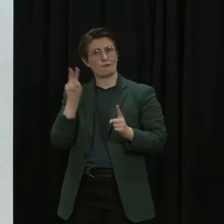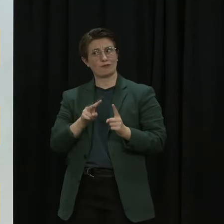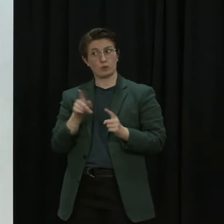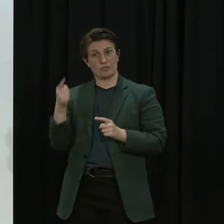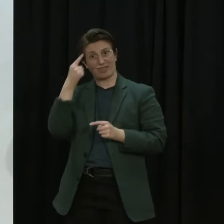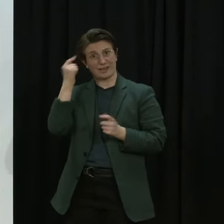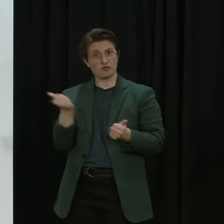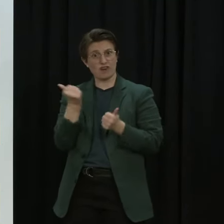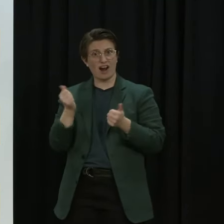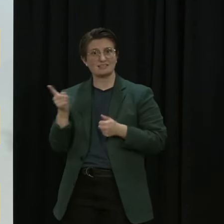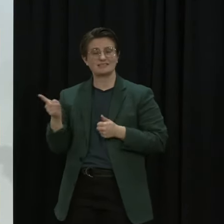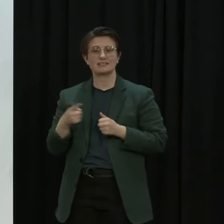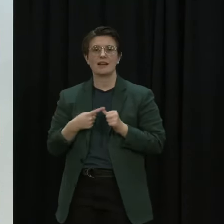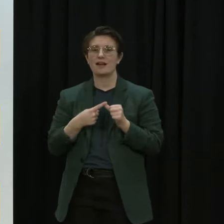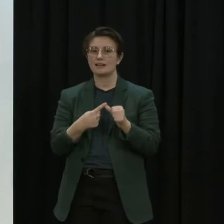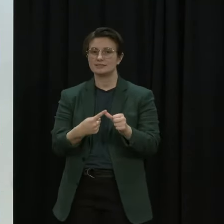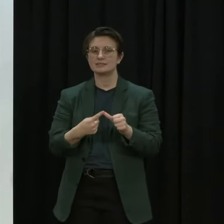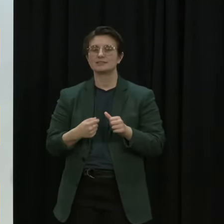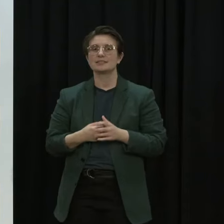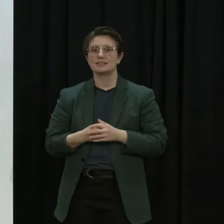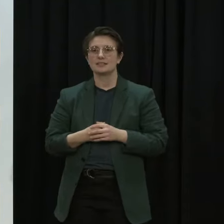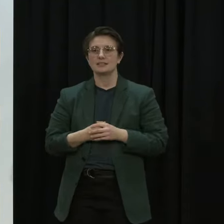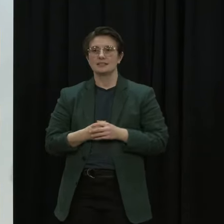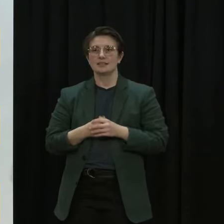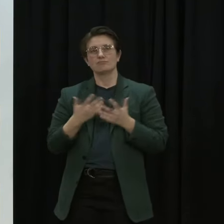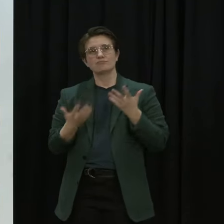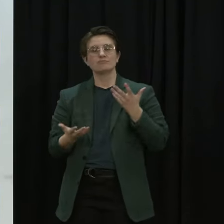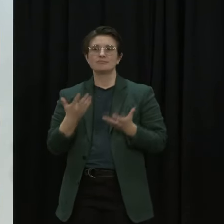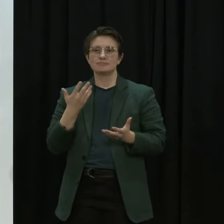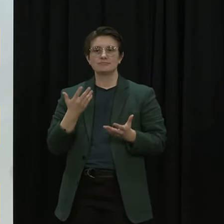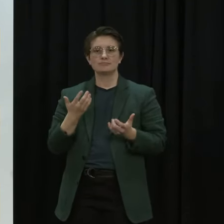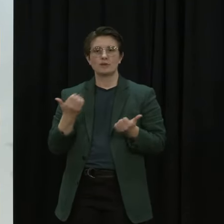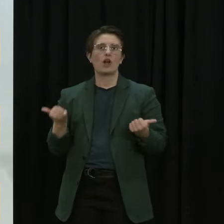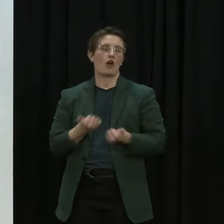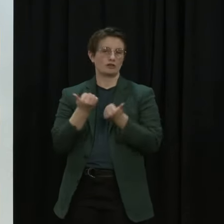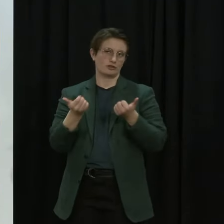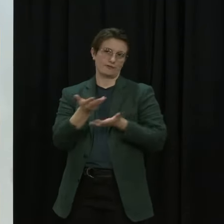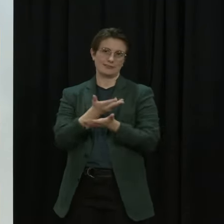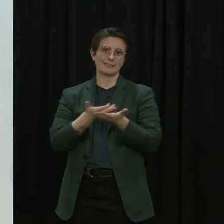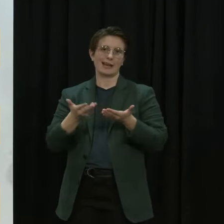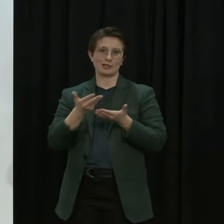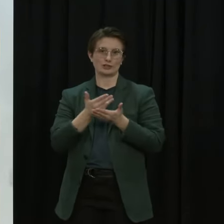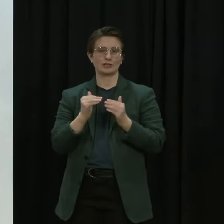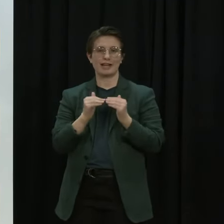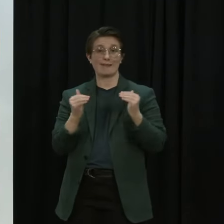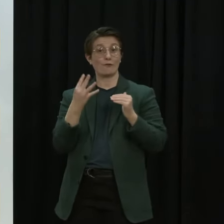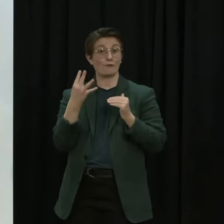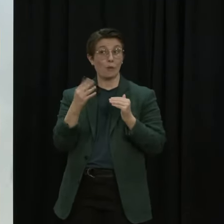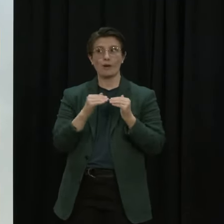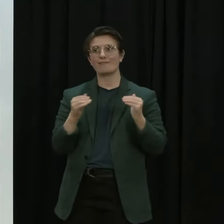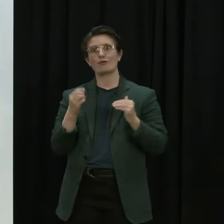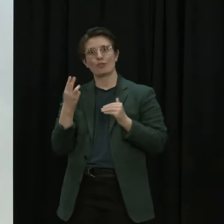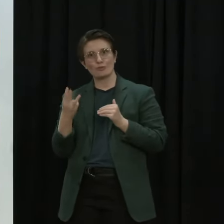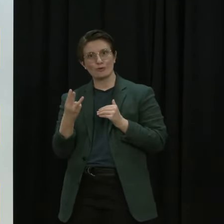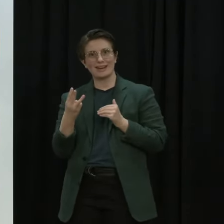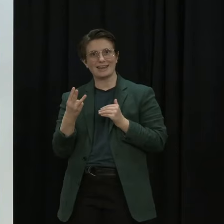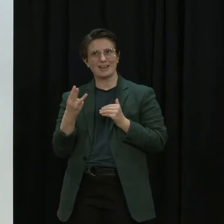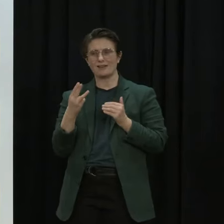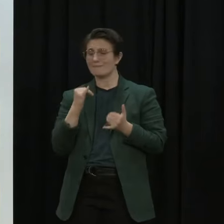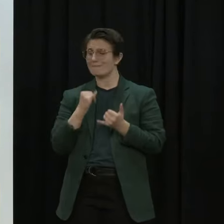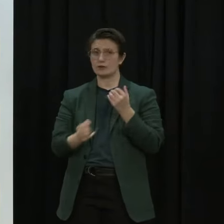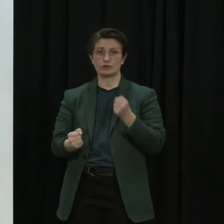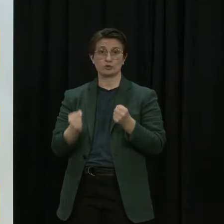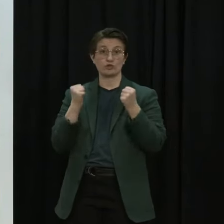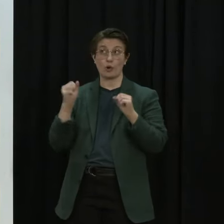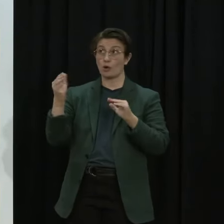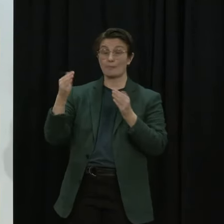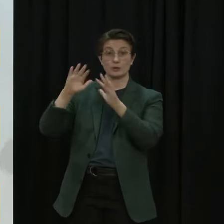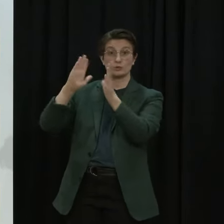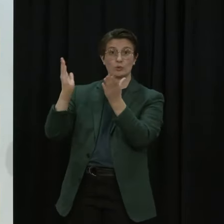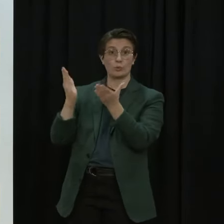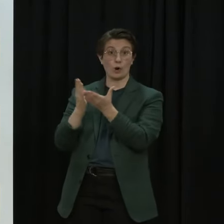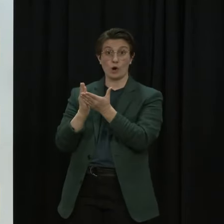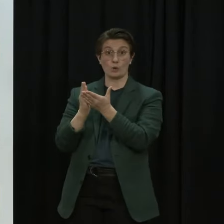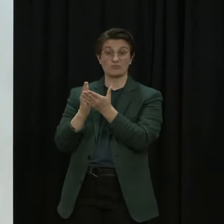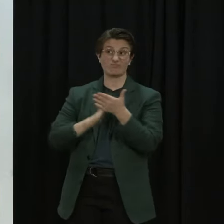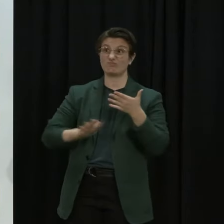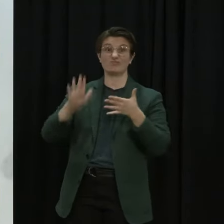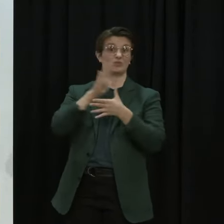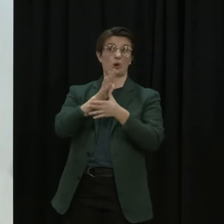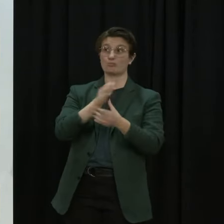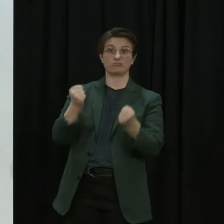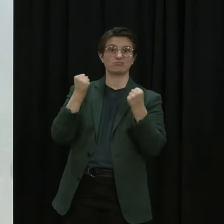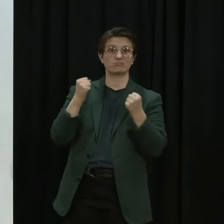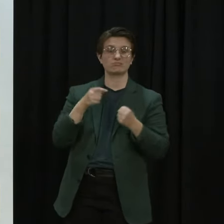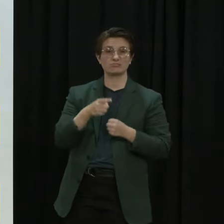thought through for that